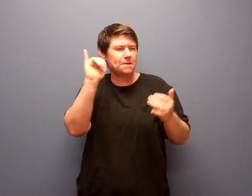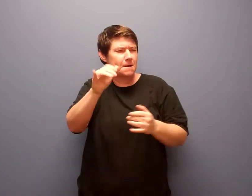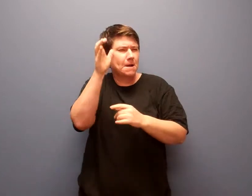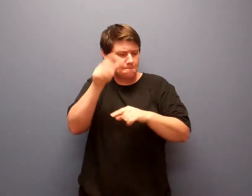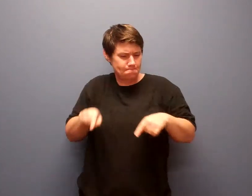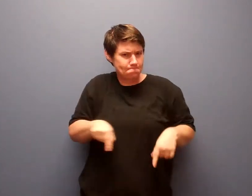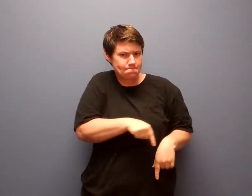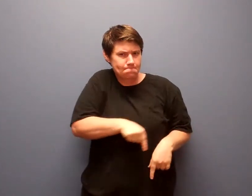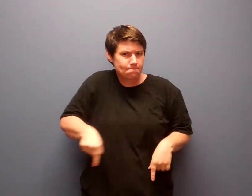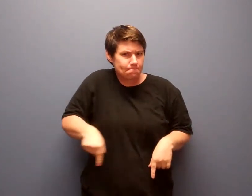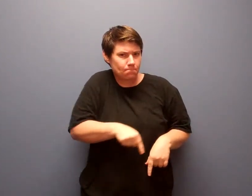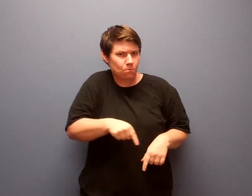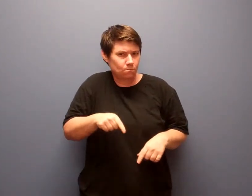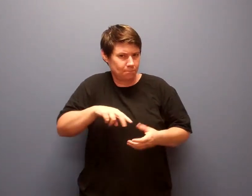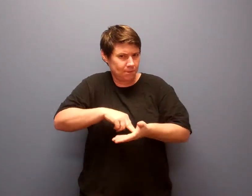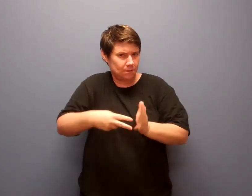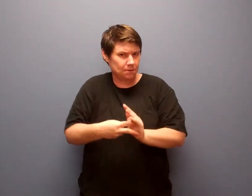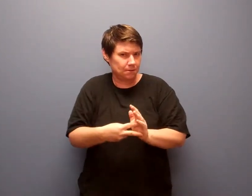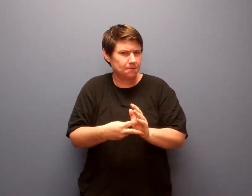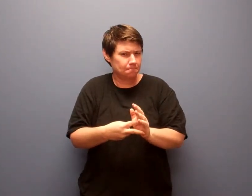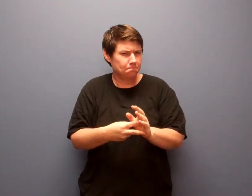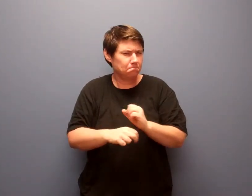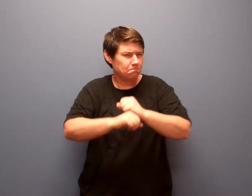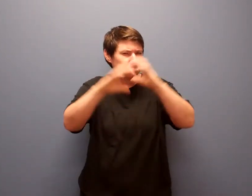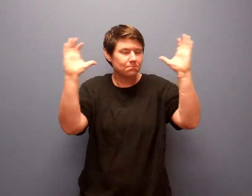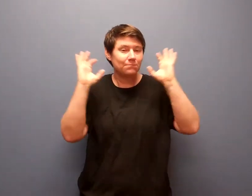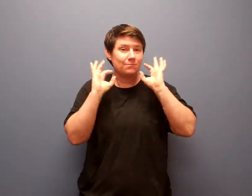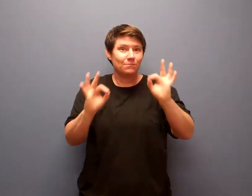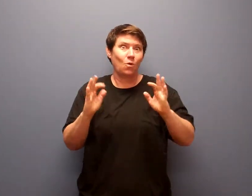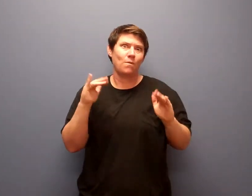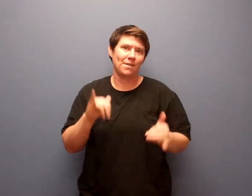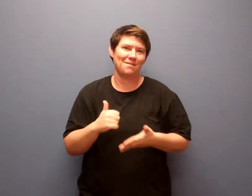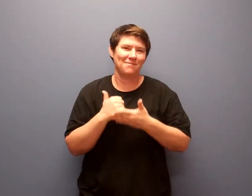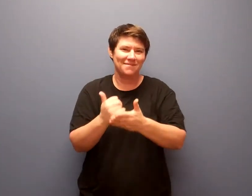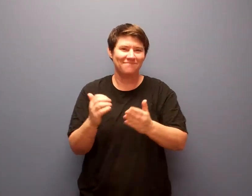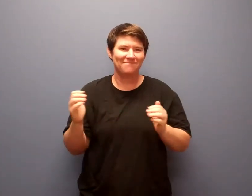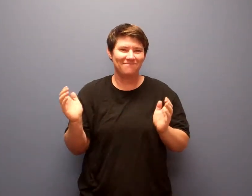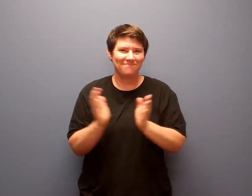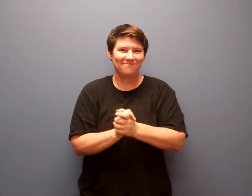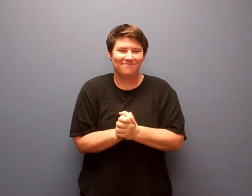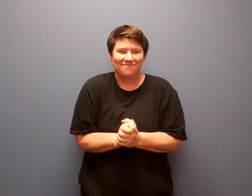Hopefully that helps you get a better idea of what input and output mean.